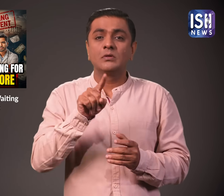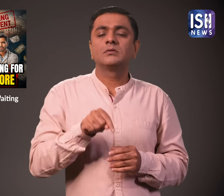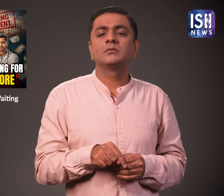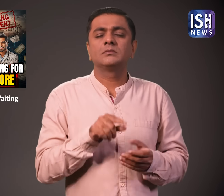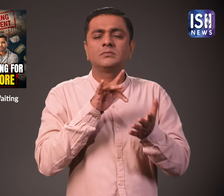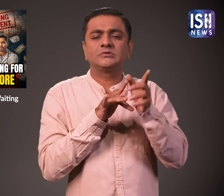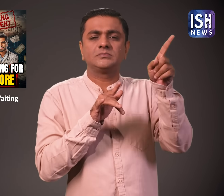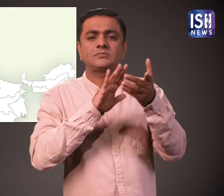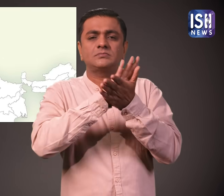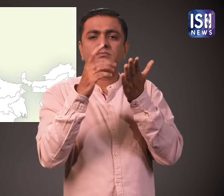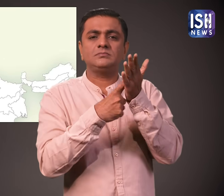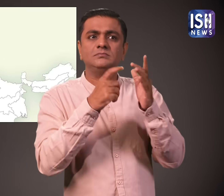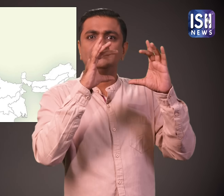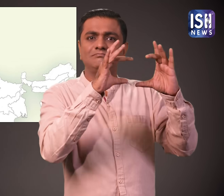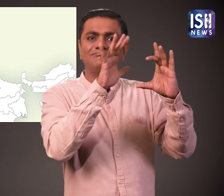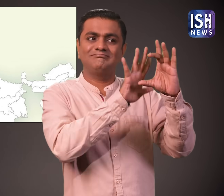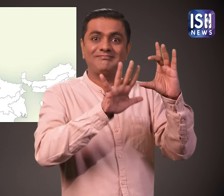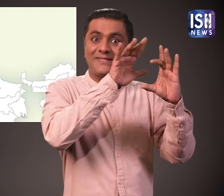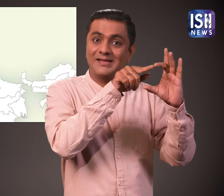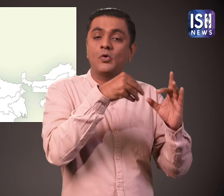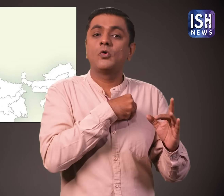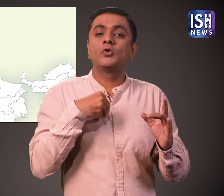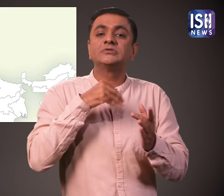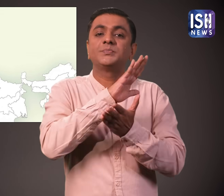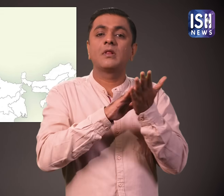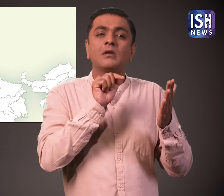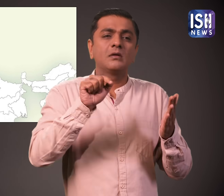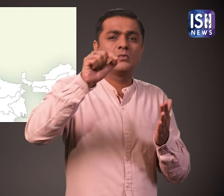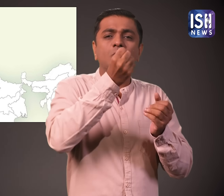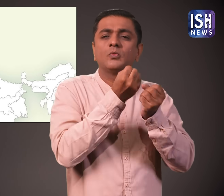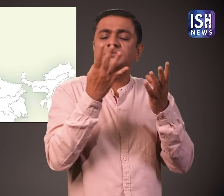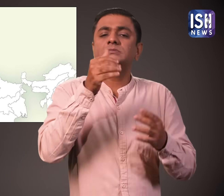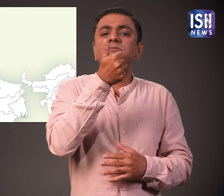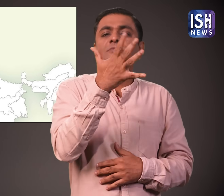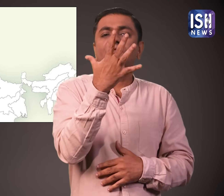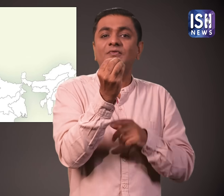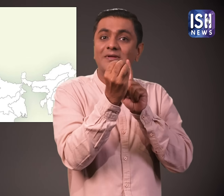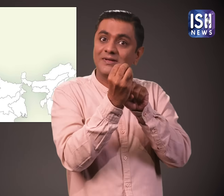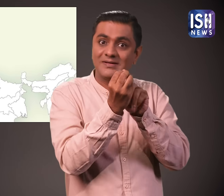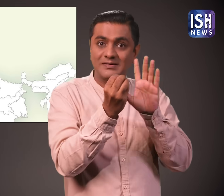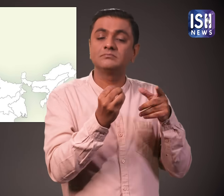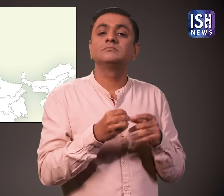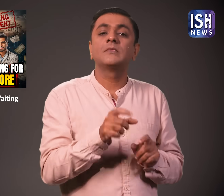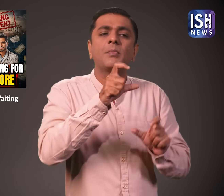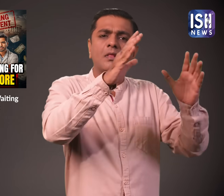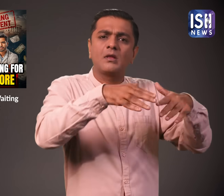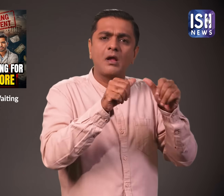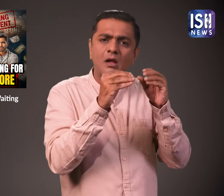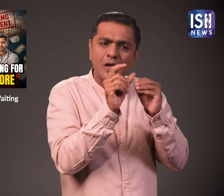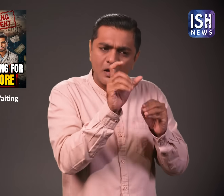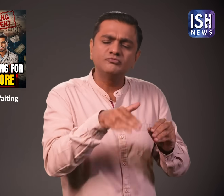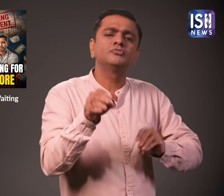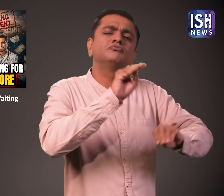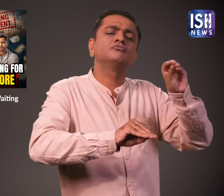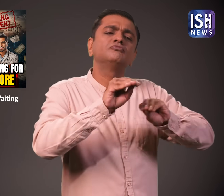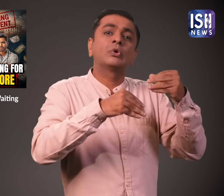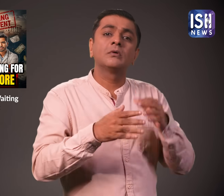In Haryana, 650 private hospitals were treating patients under the Ayushman Bharat scheme.